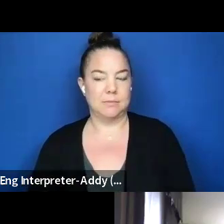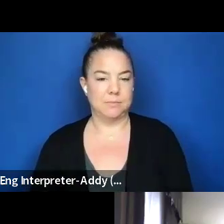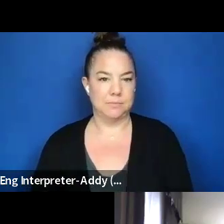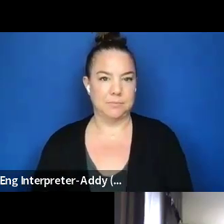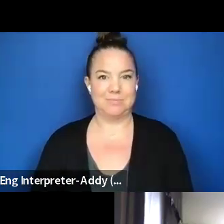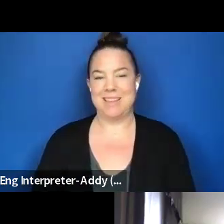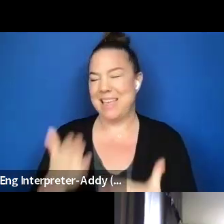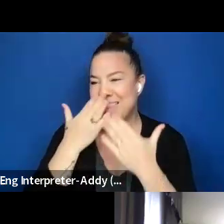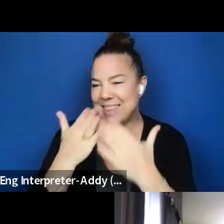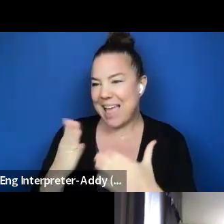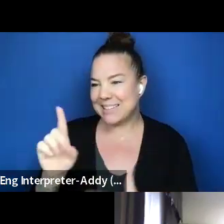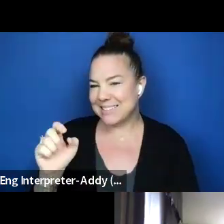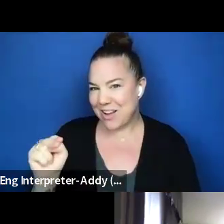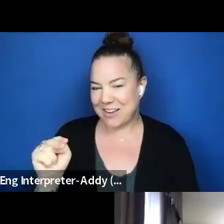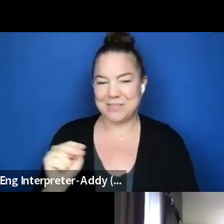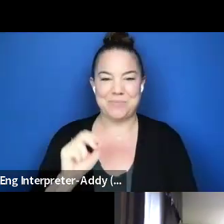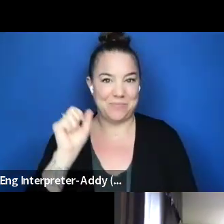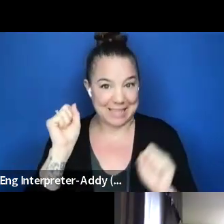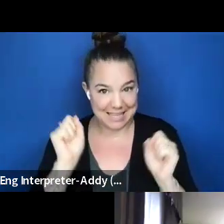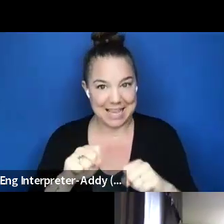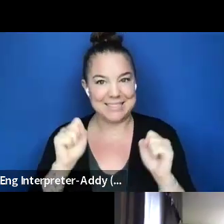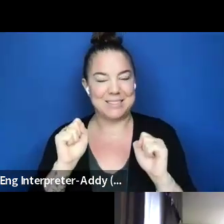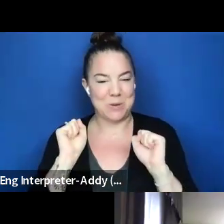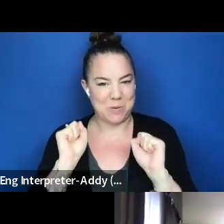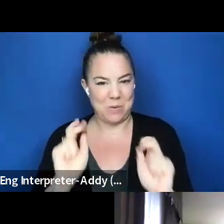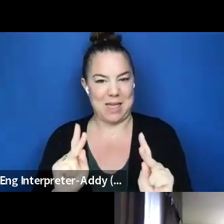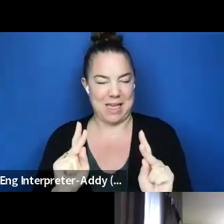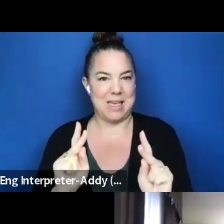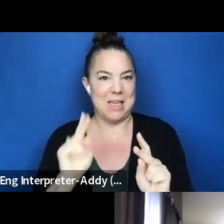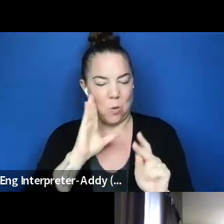Elissa w/ APRIL: Thanks. Don. Yeah, we will. We will take these.